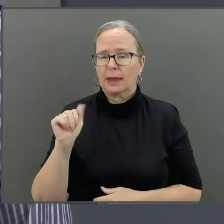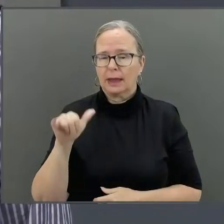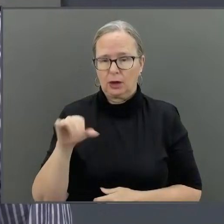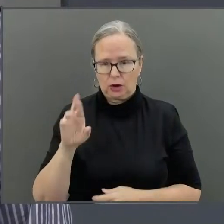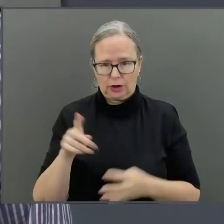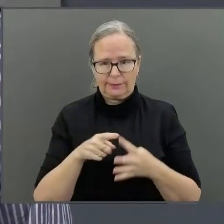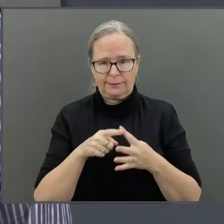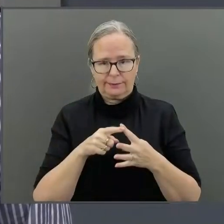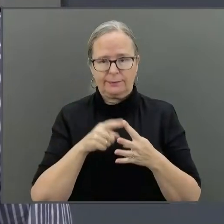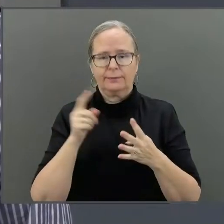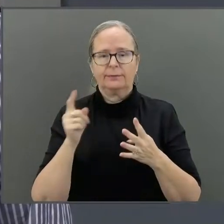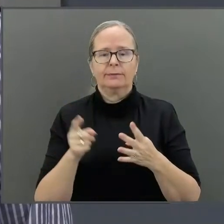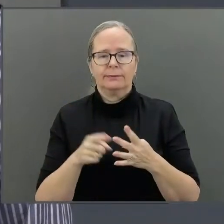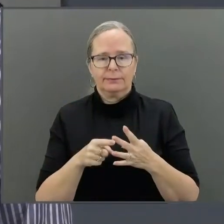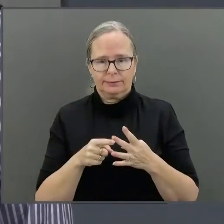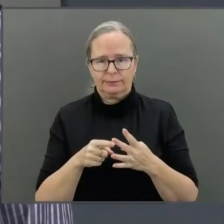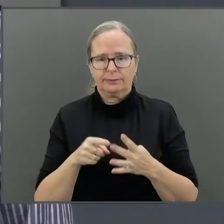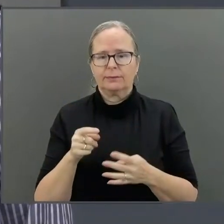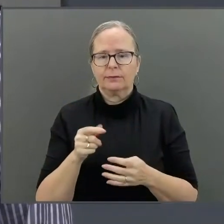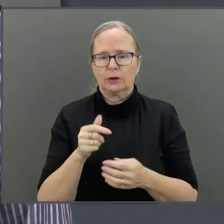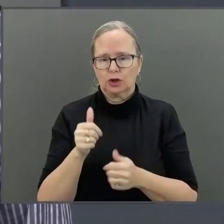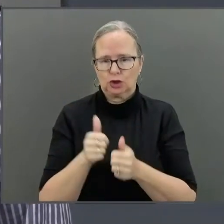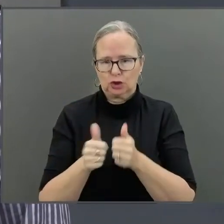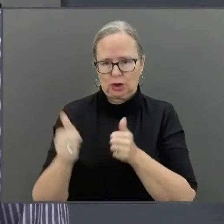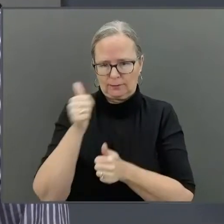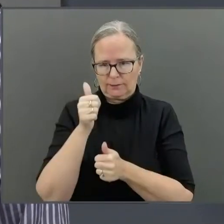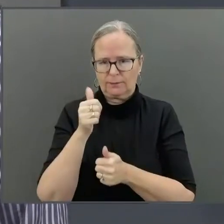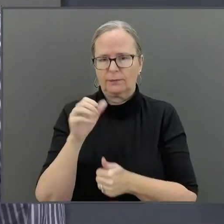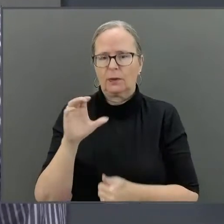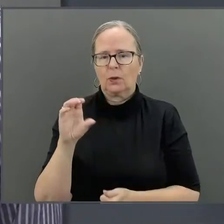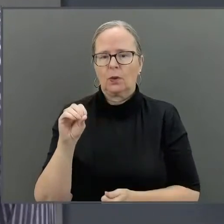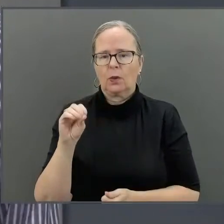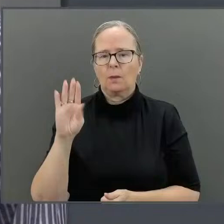general manager Michael Thompson we'll take your questions and or sorry we'll hear their